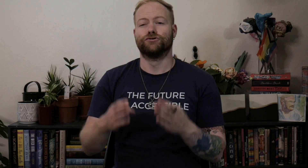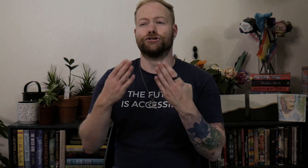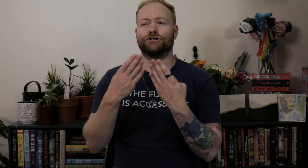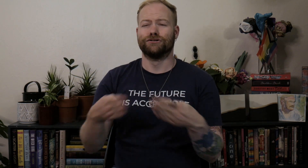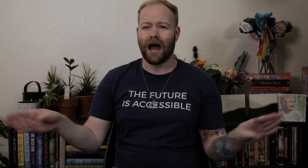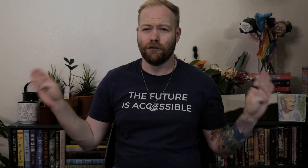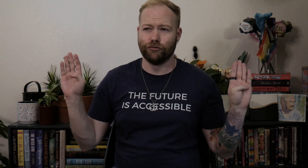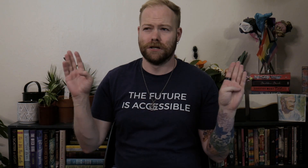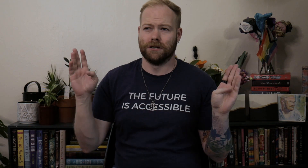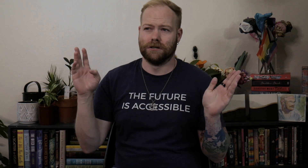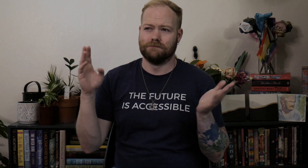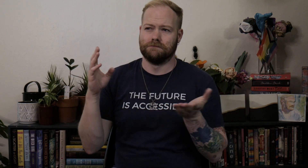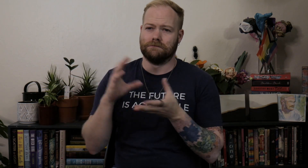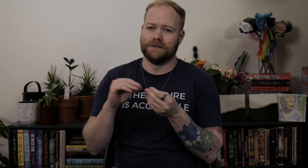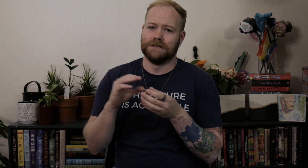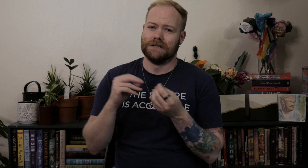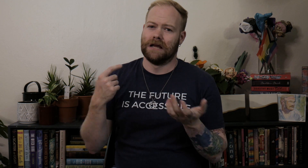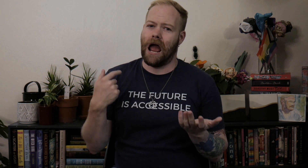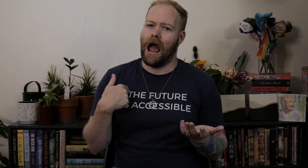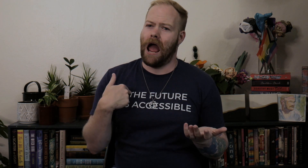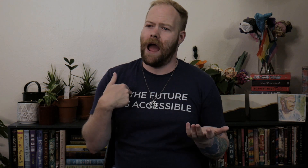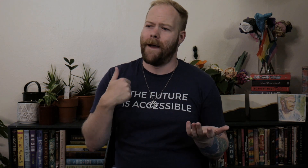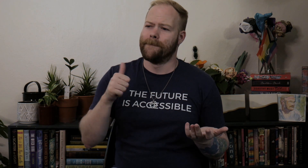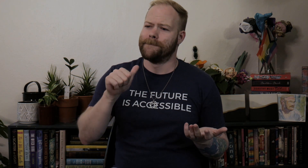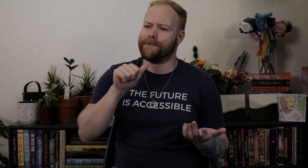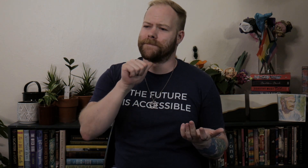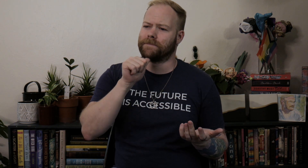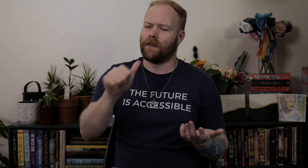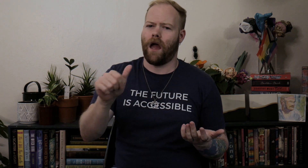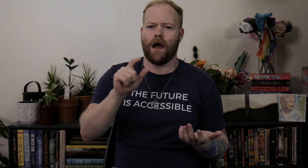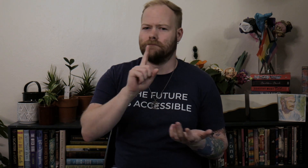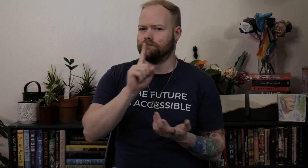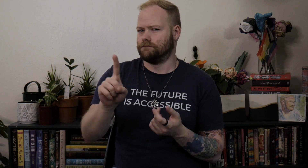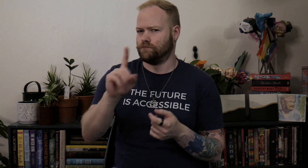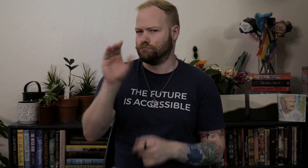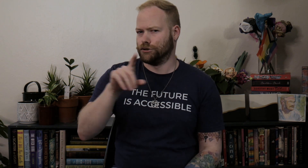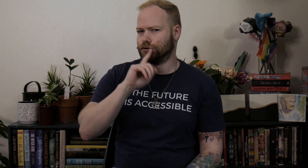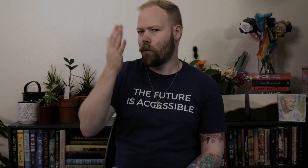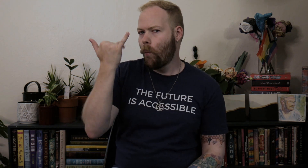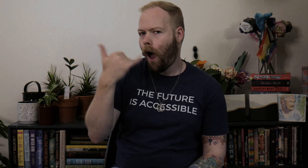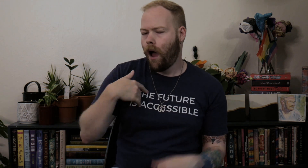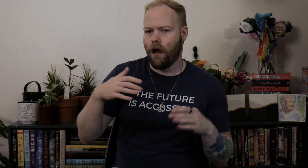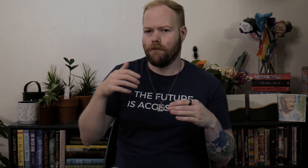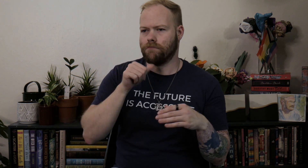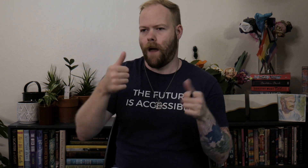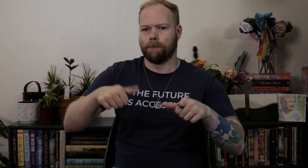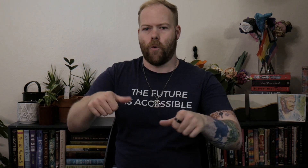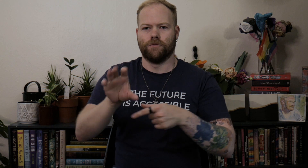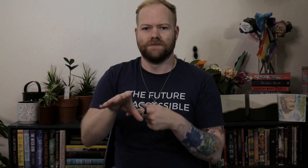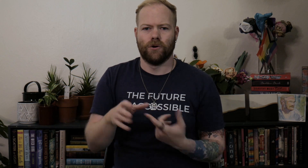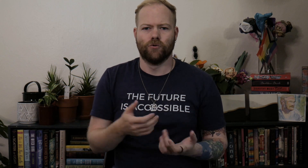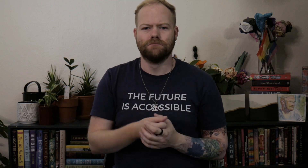Generally speaking, I’m not entirely sure why I’ve haven’t been posting videos.